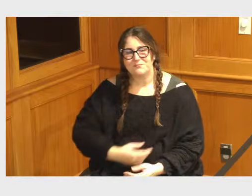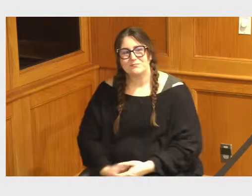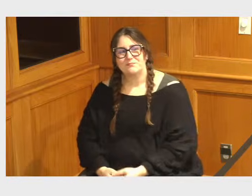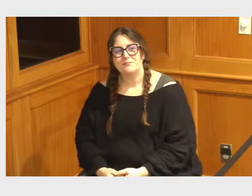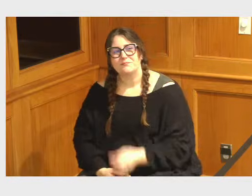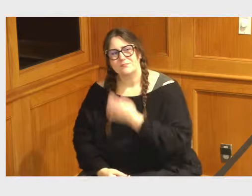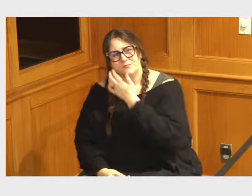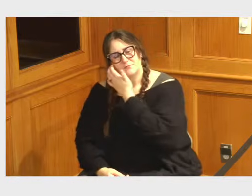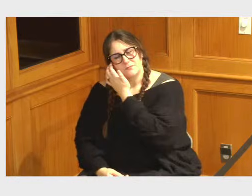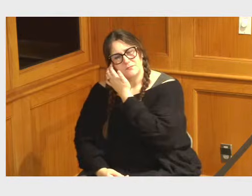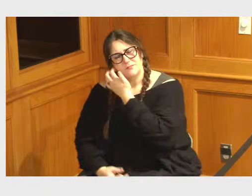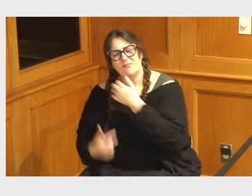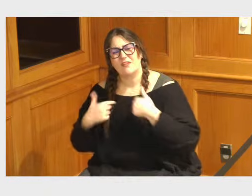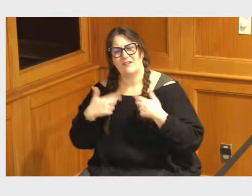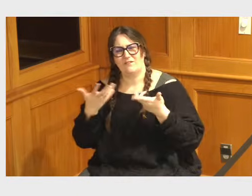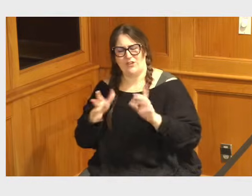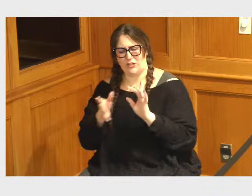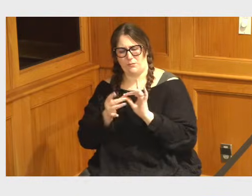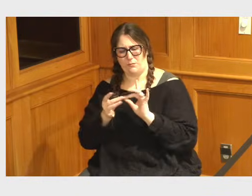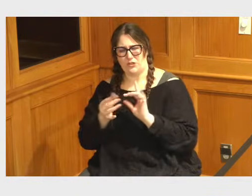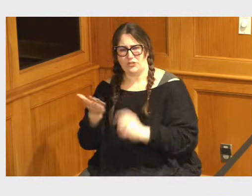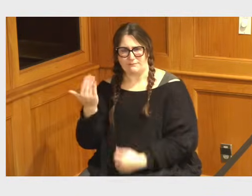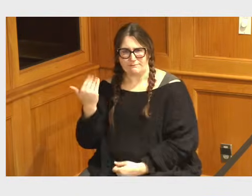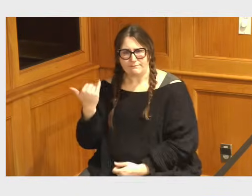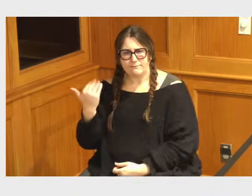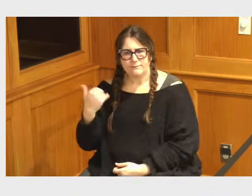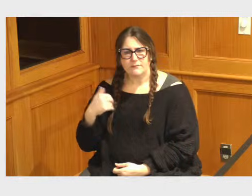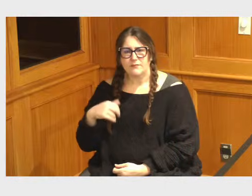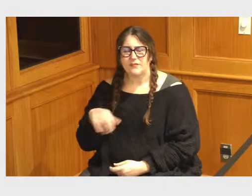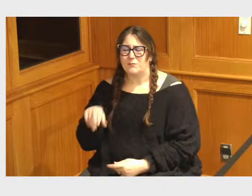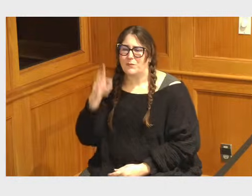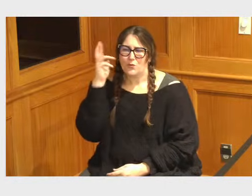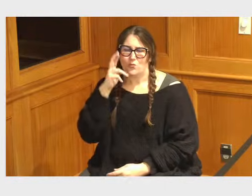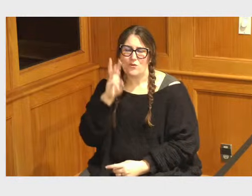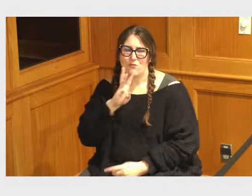but I think it's just a reality we have to contend with and aside how we want to all collectively